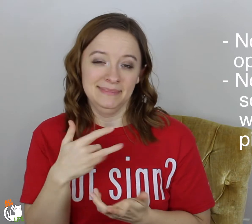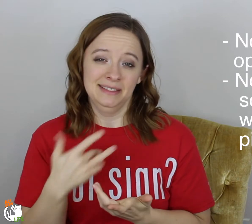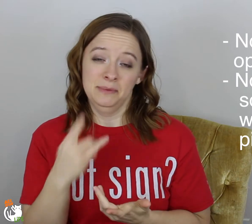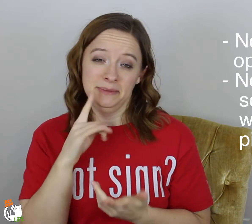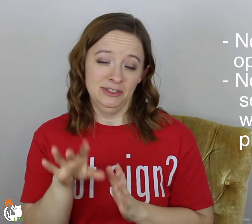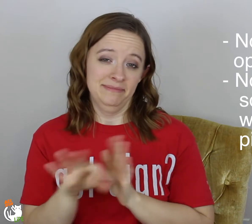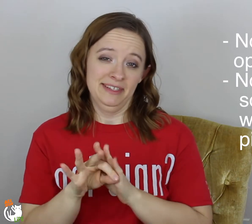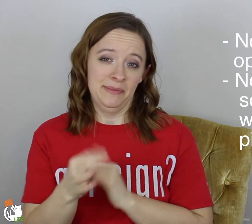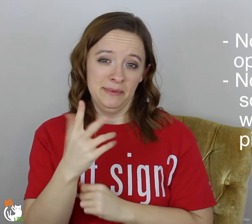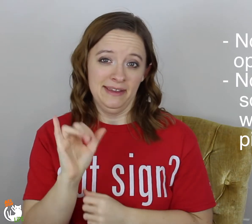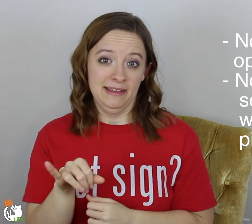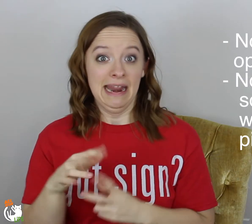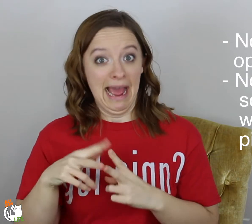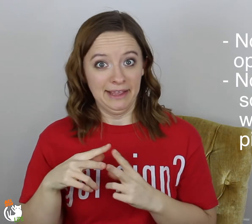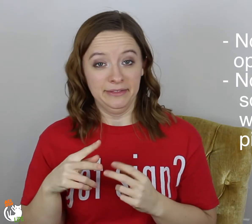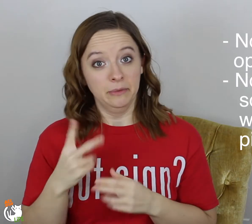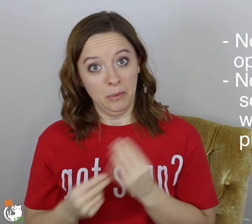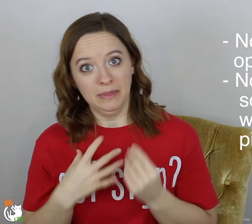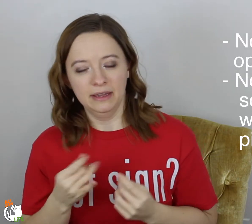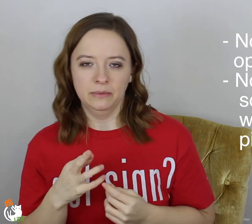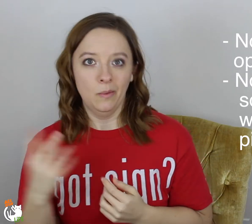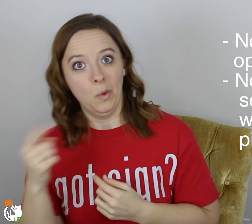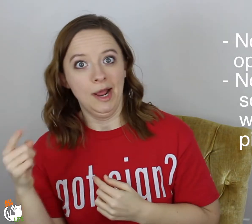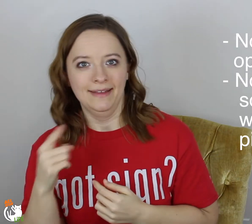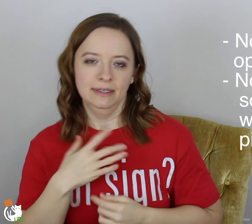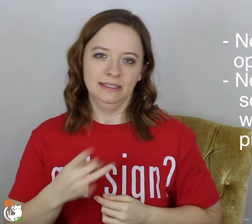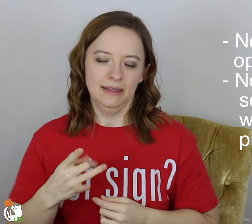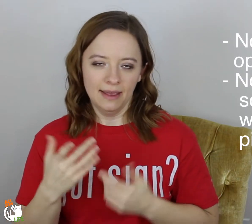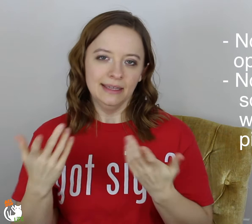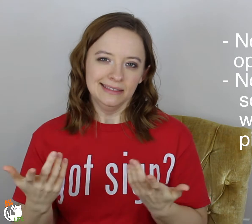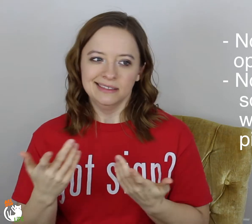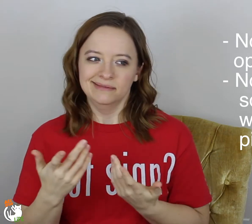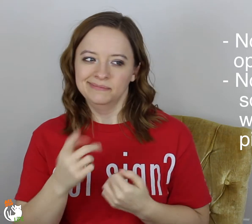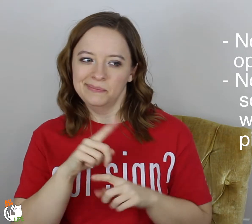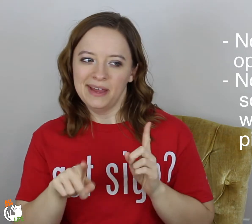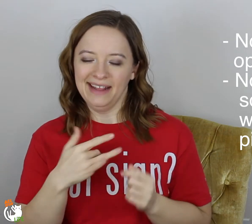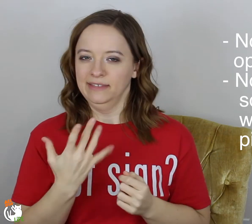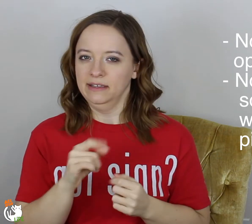So typically we just pick 3 either we both like or one of us likes one and the other.